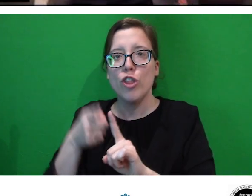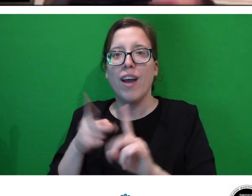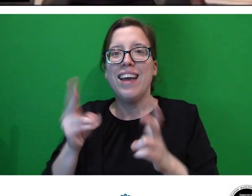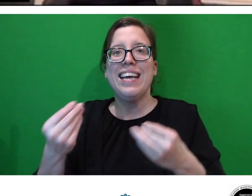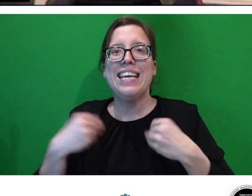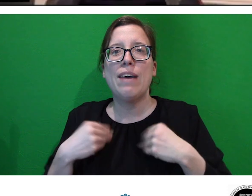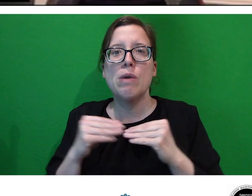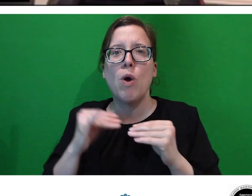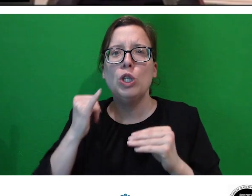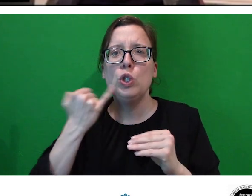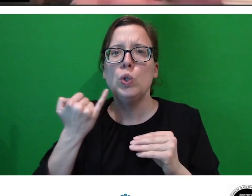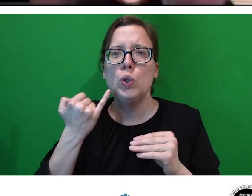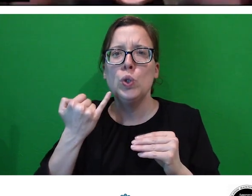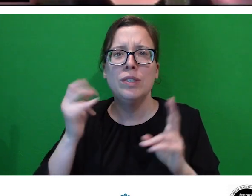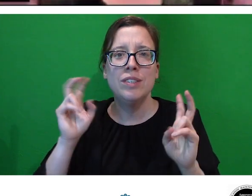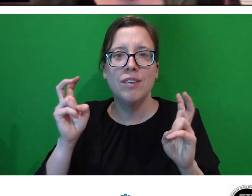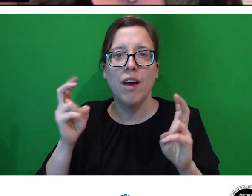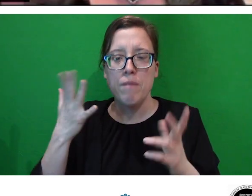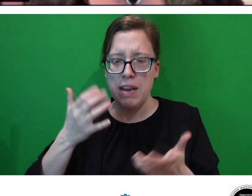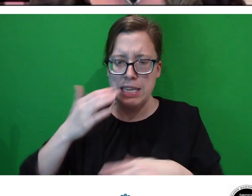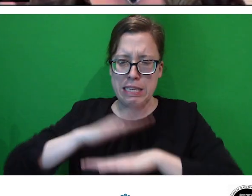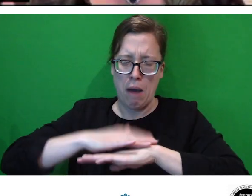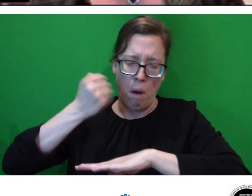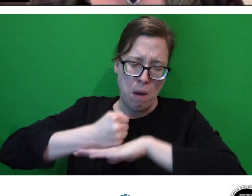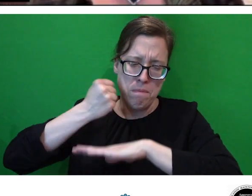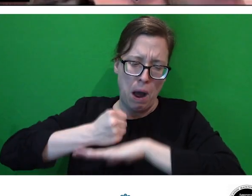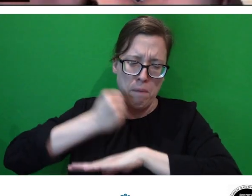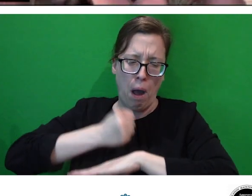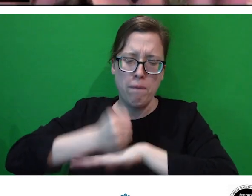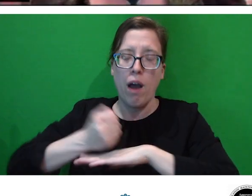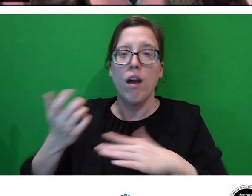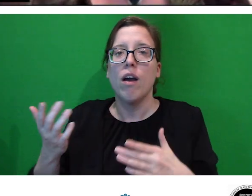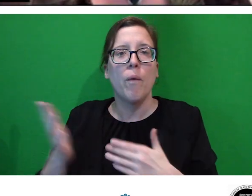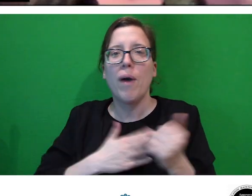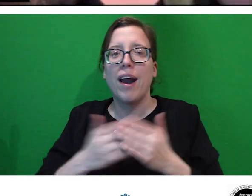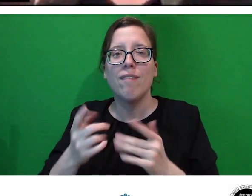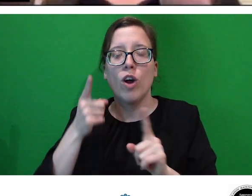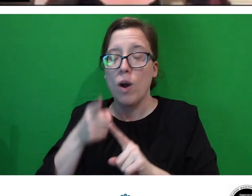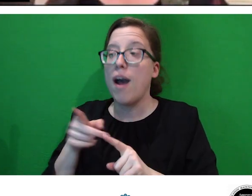They might push it on the ground. I don't care, for starters. I really don't care. They're doing